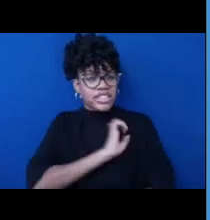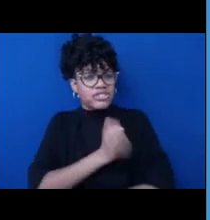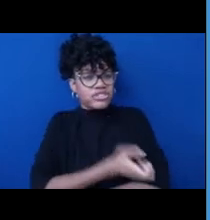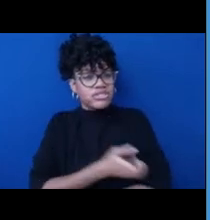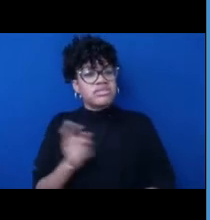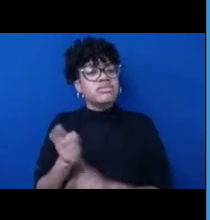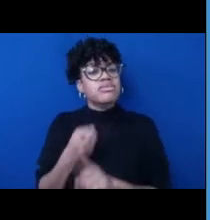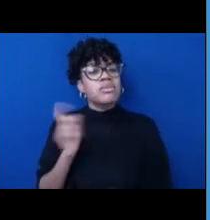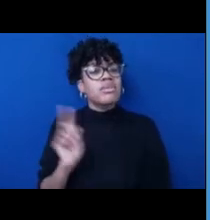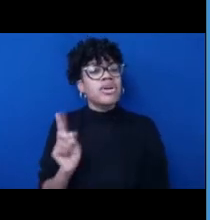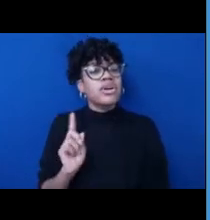Put it in the chat.